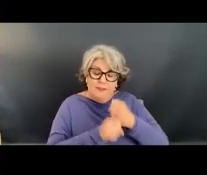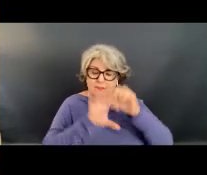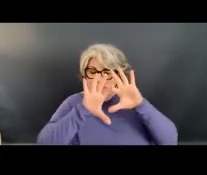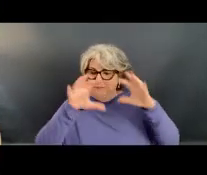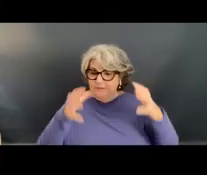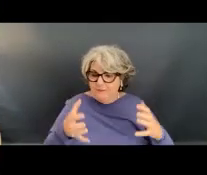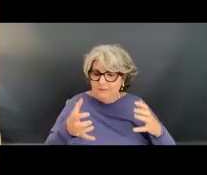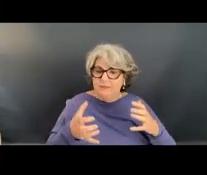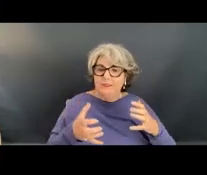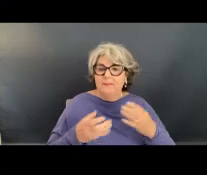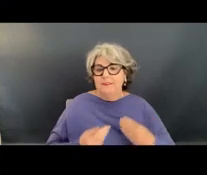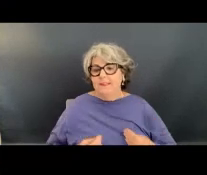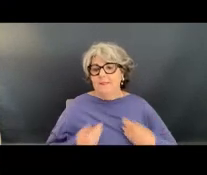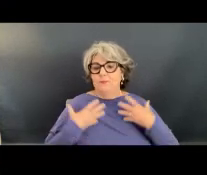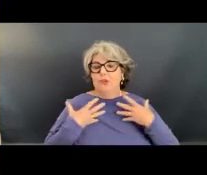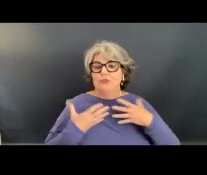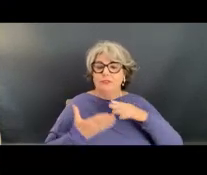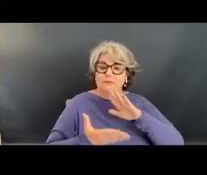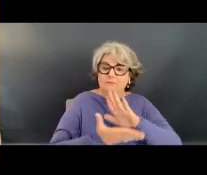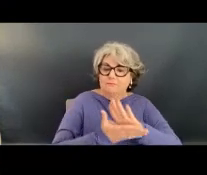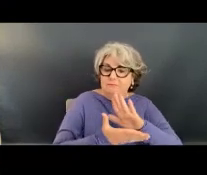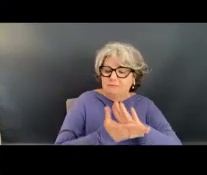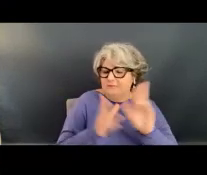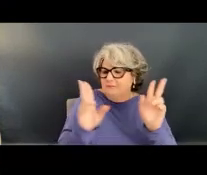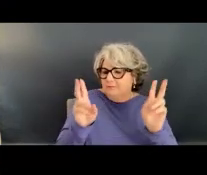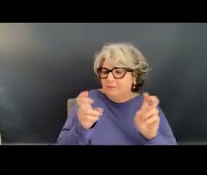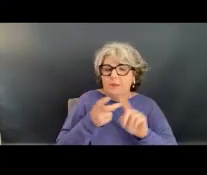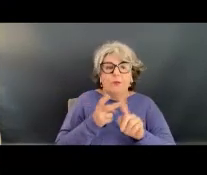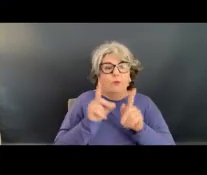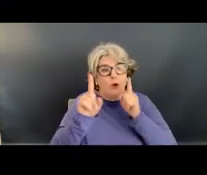umbrella of the Inspiration Academy, what we're really